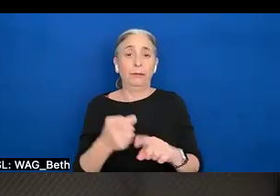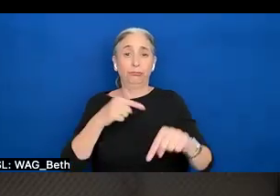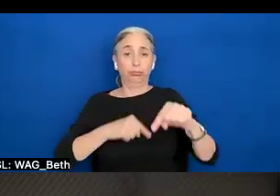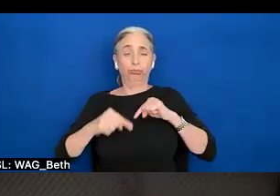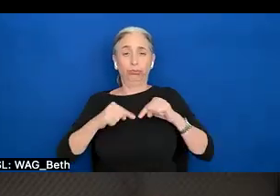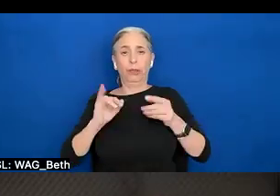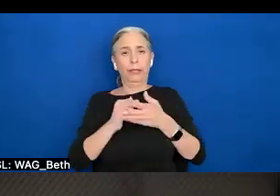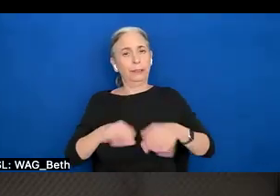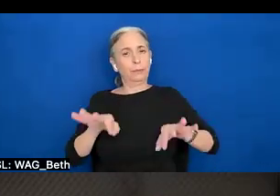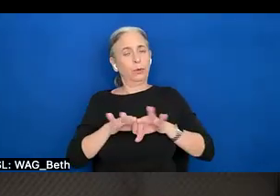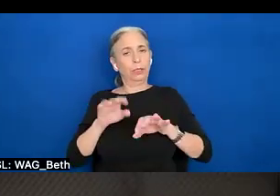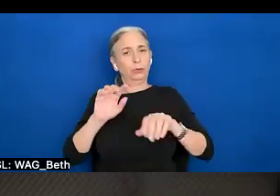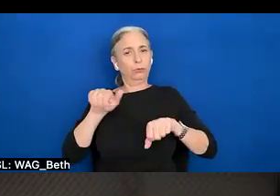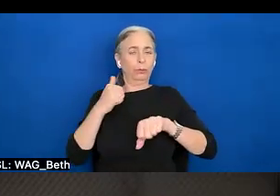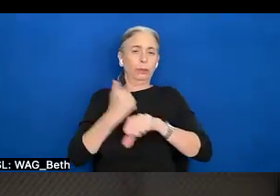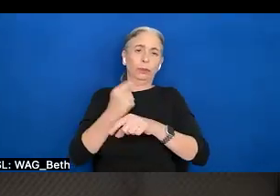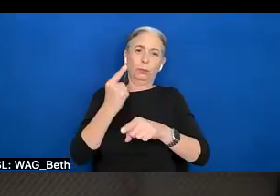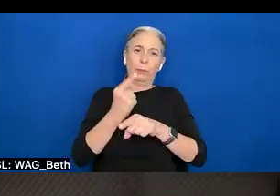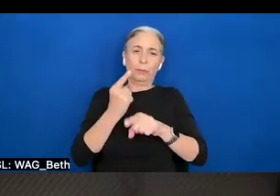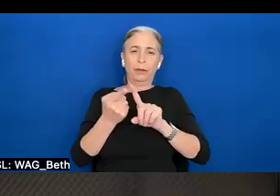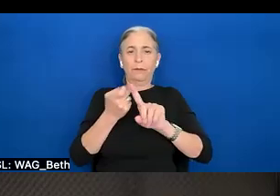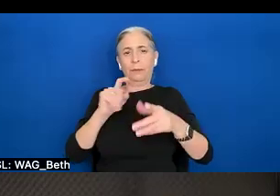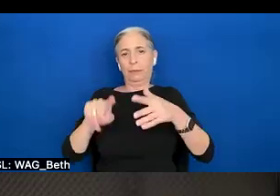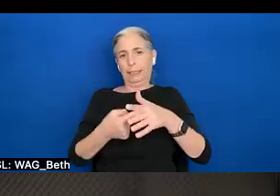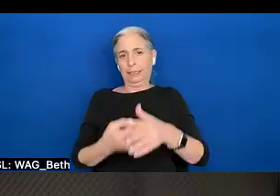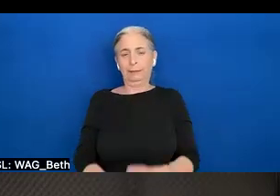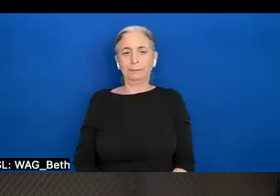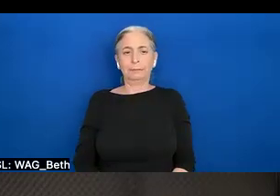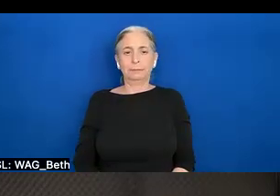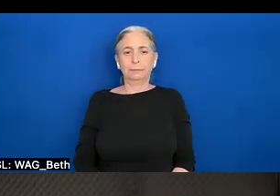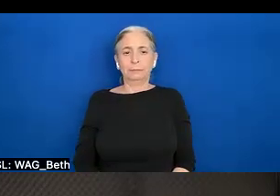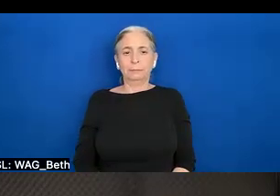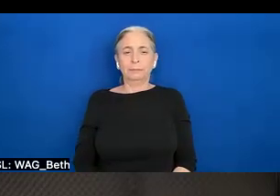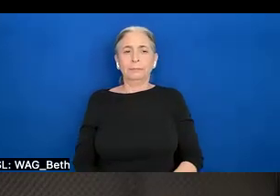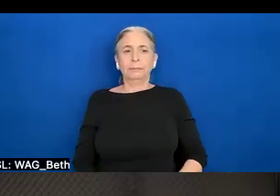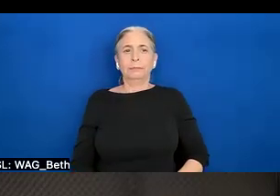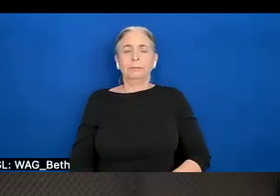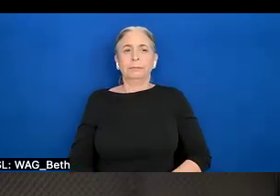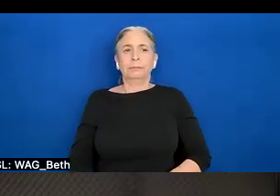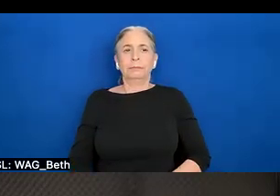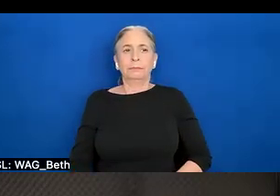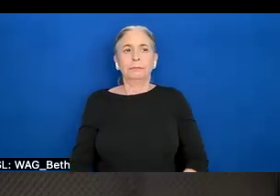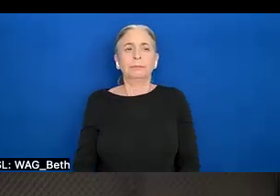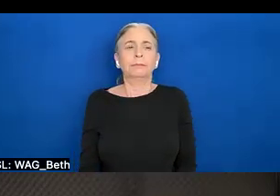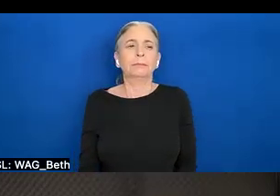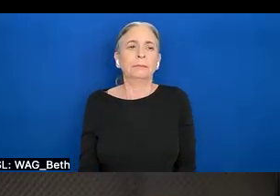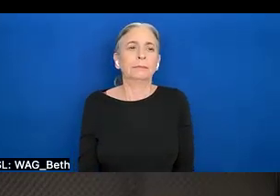Starting from the source is the key.